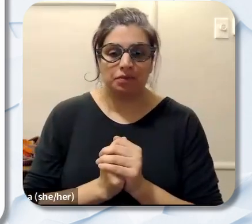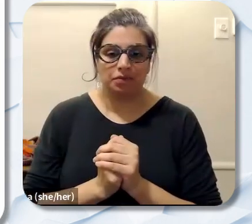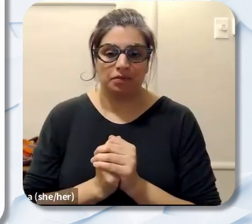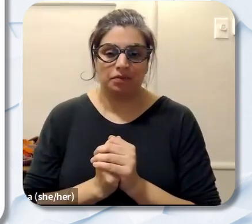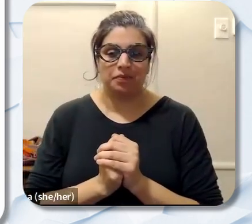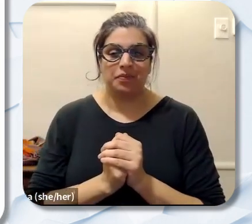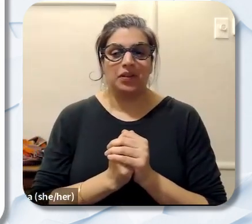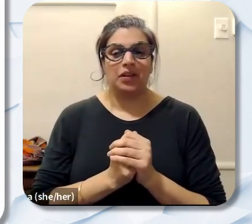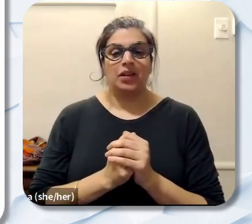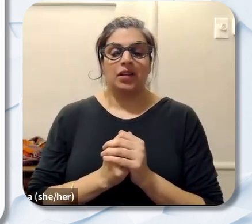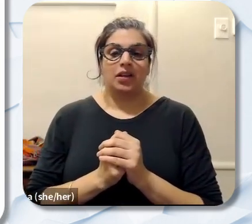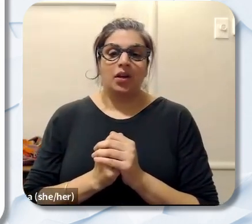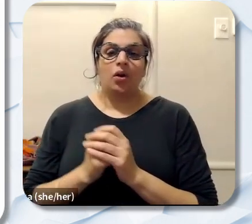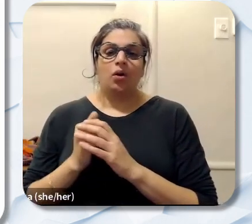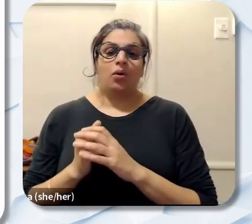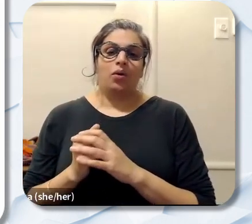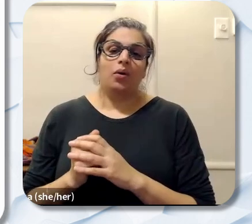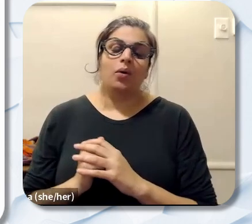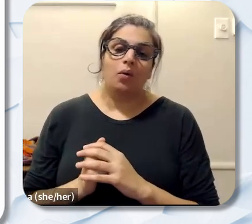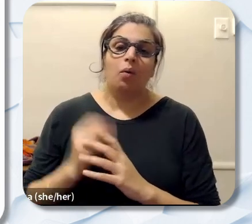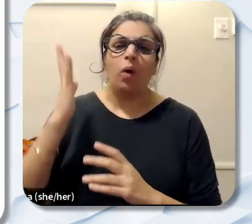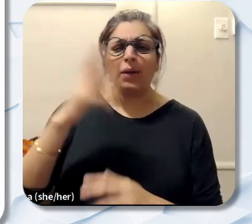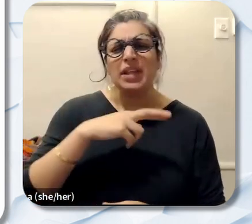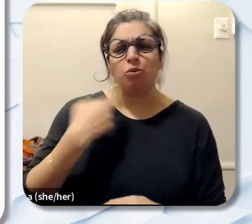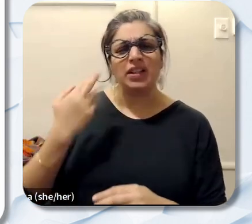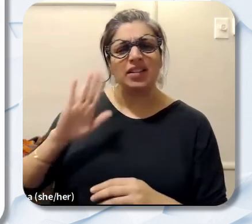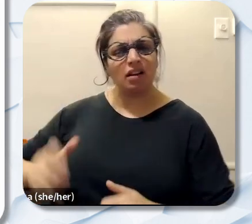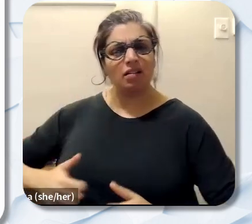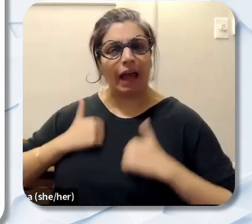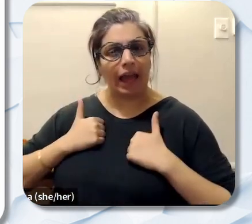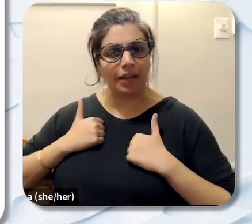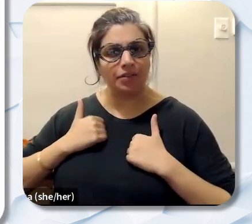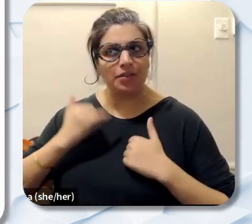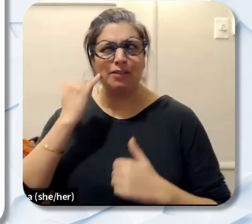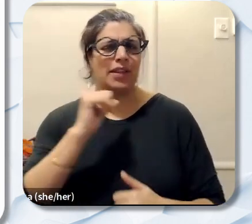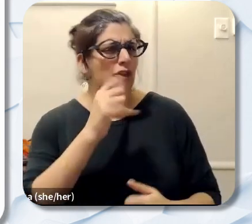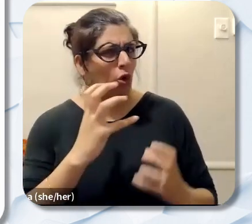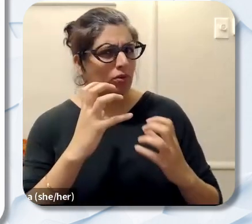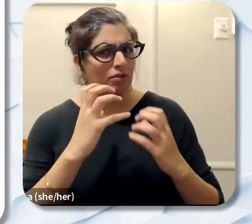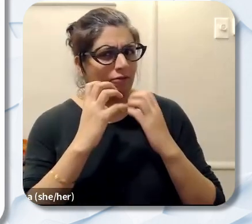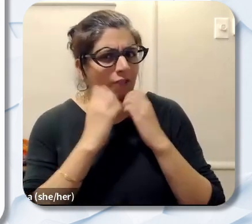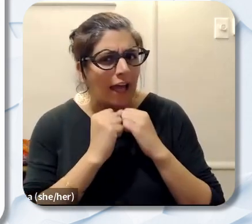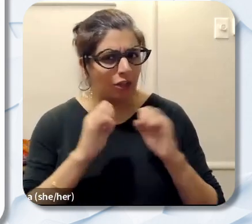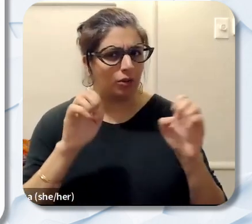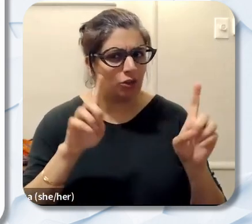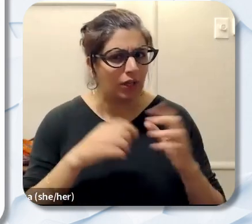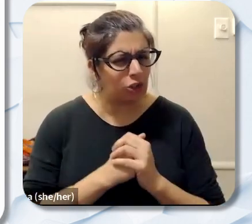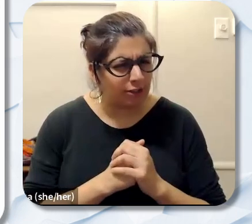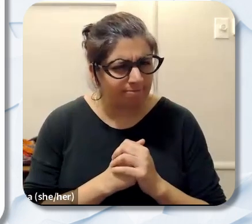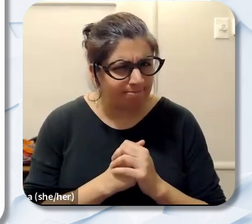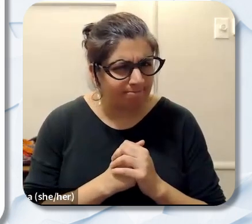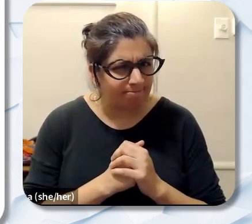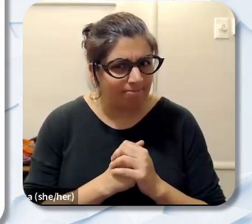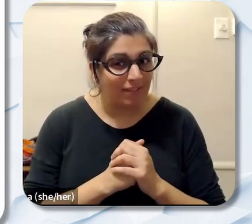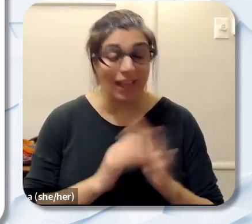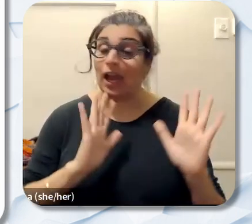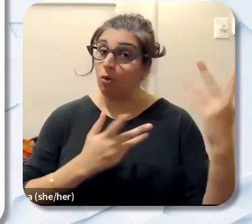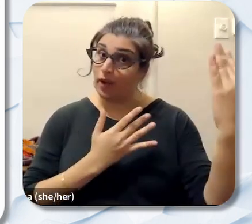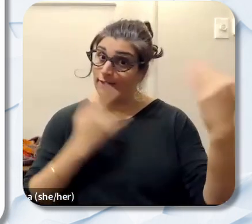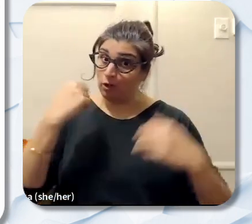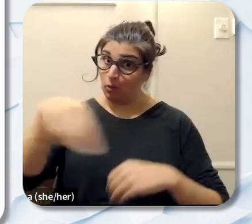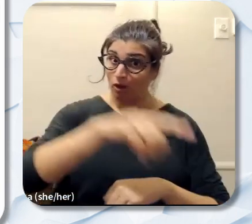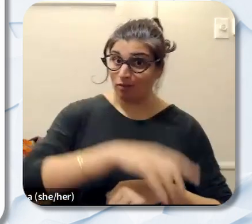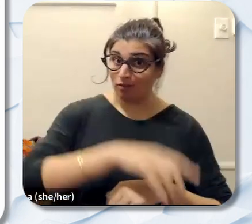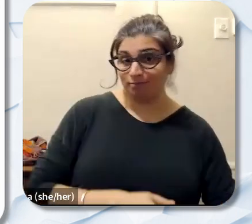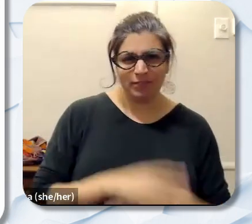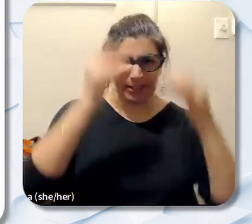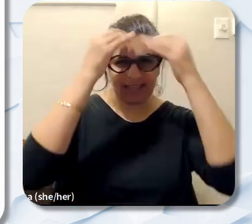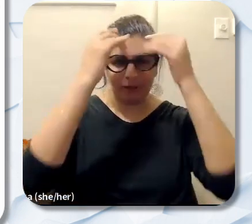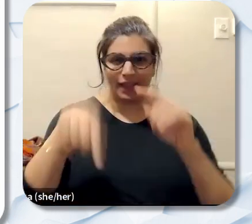during attendance if they did not value education. Just think about that and don't worry. I'll wait.